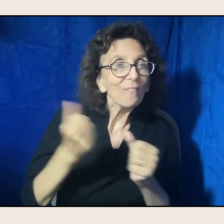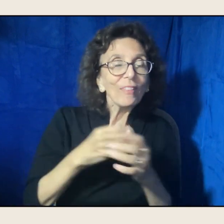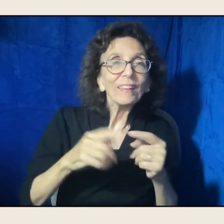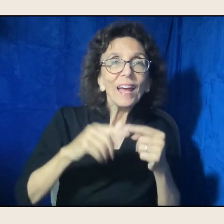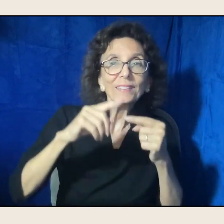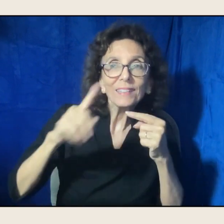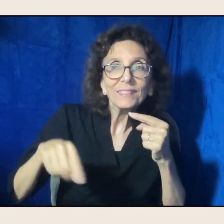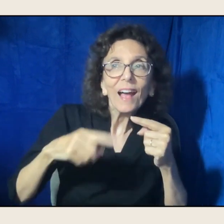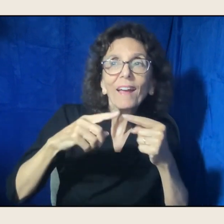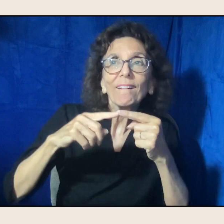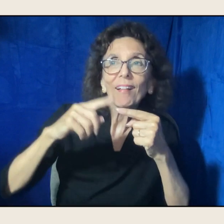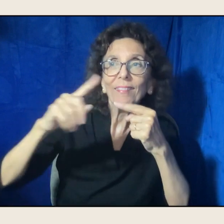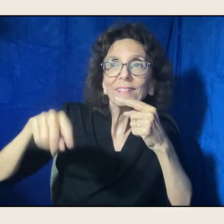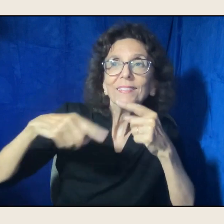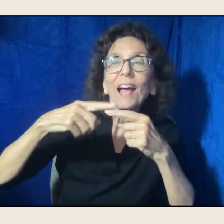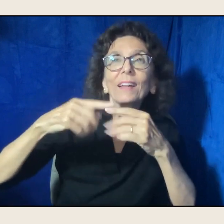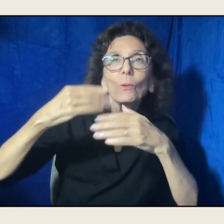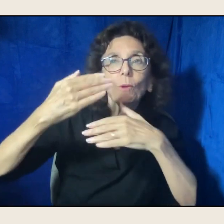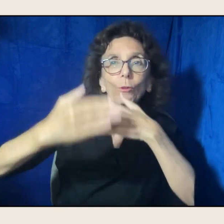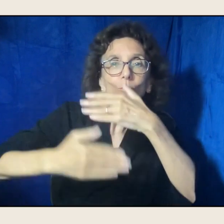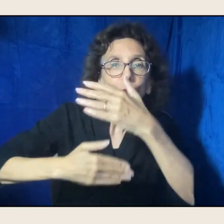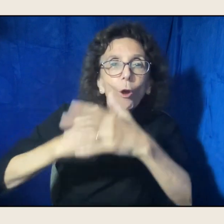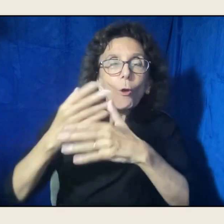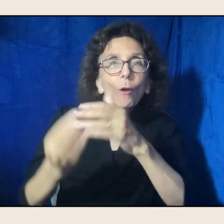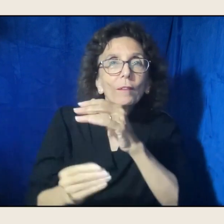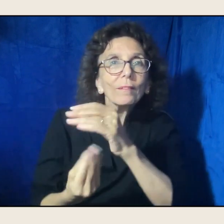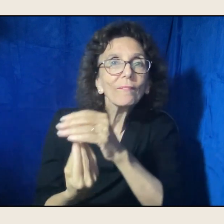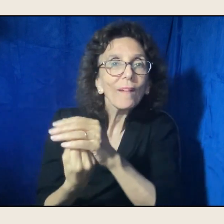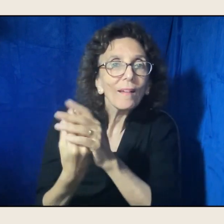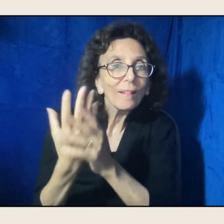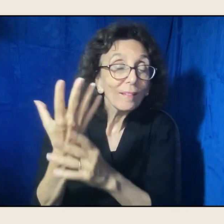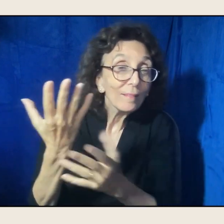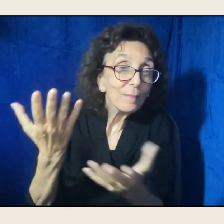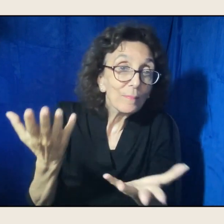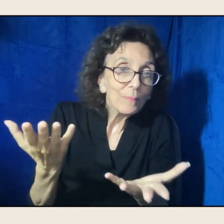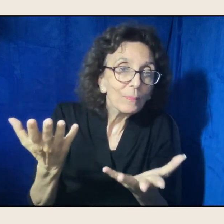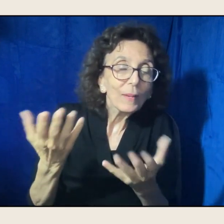and I don't believe that any dominion can last forever.